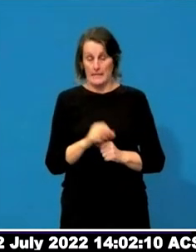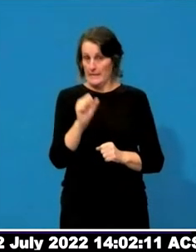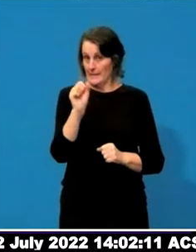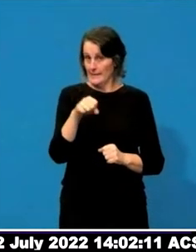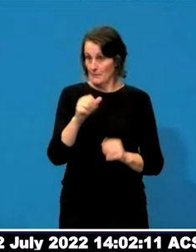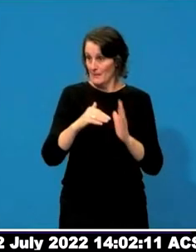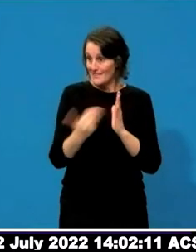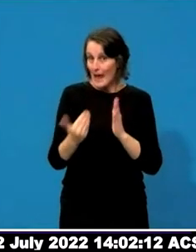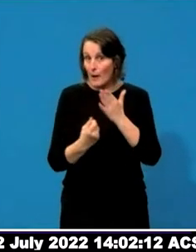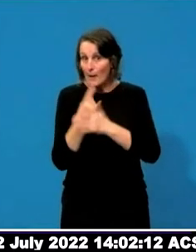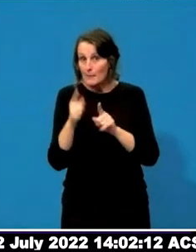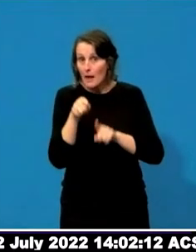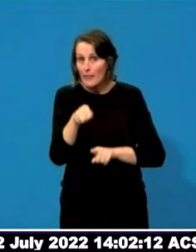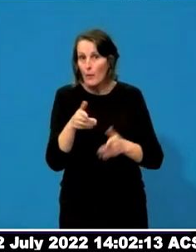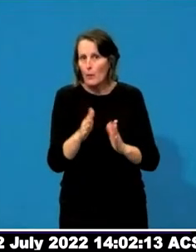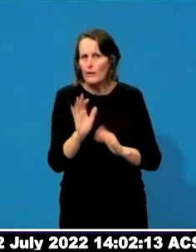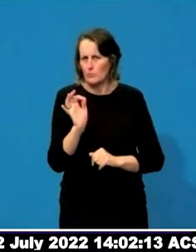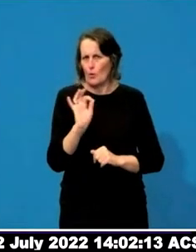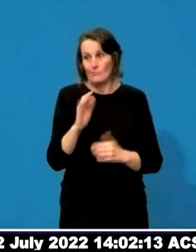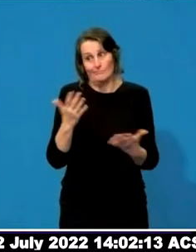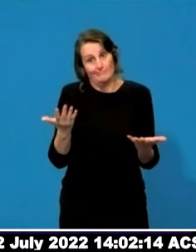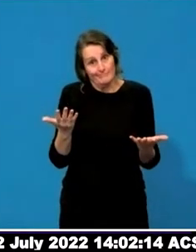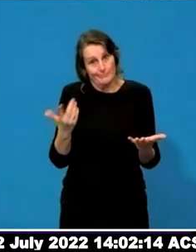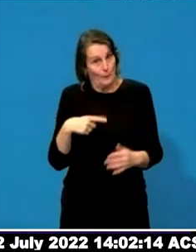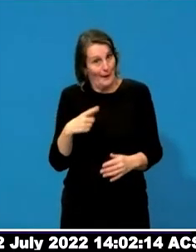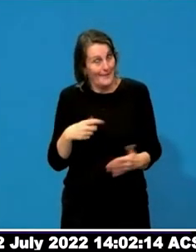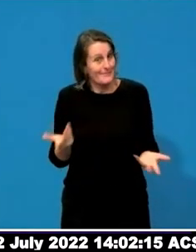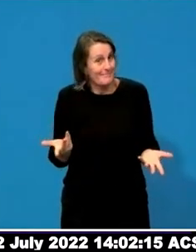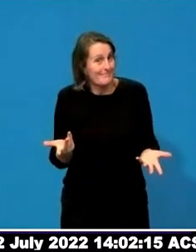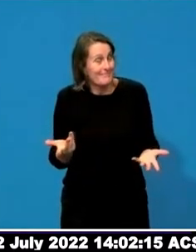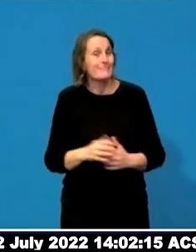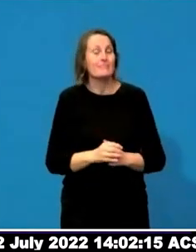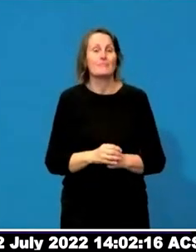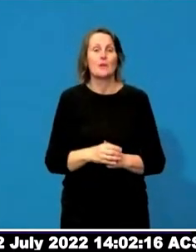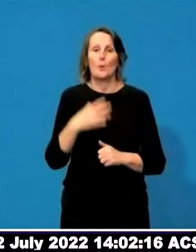Which I think there is a message in that and that there need to be new models